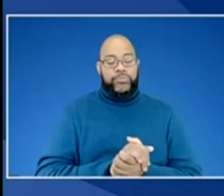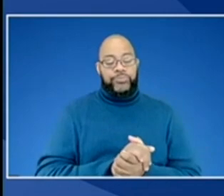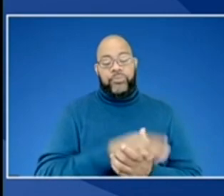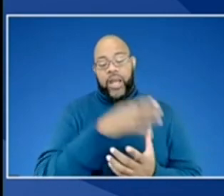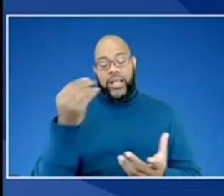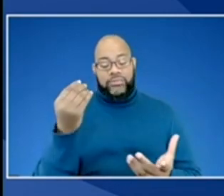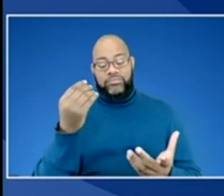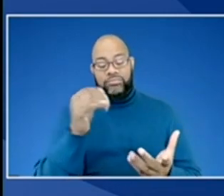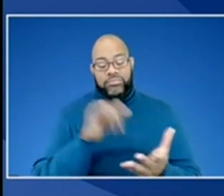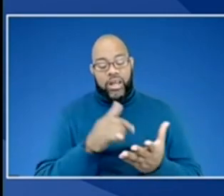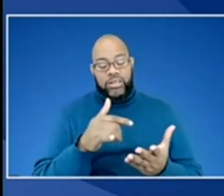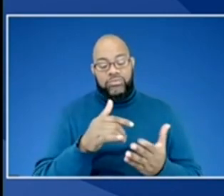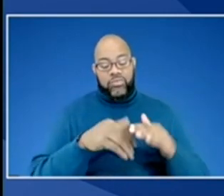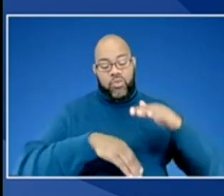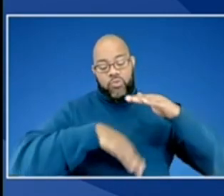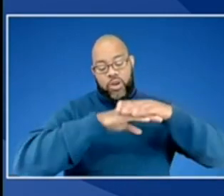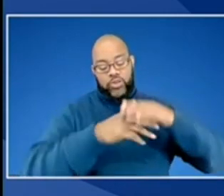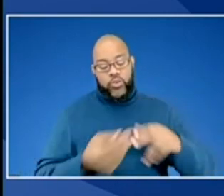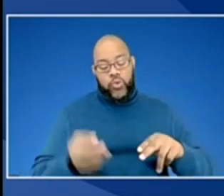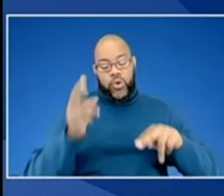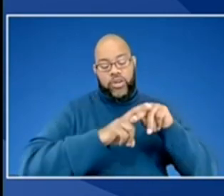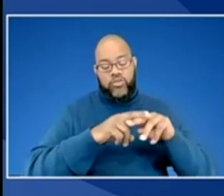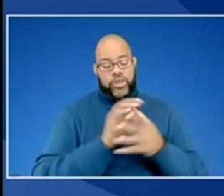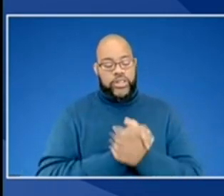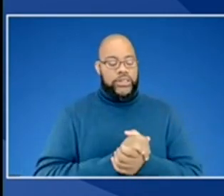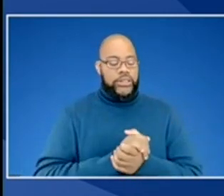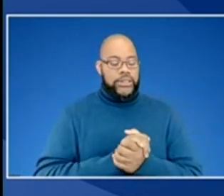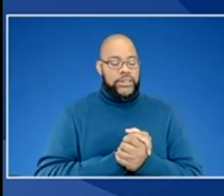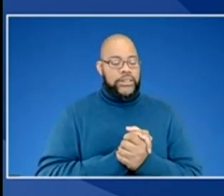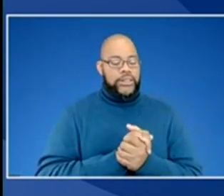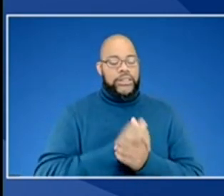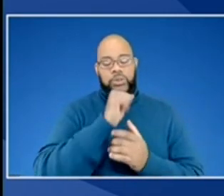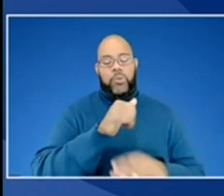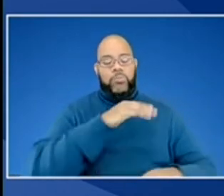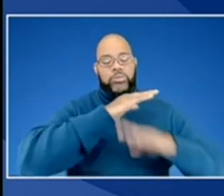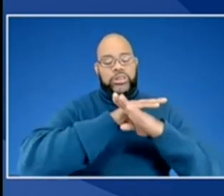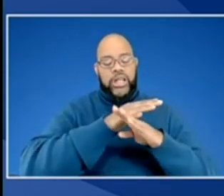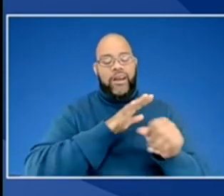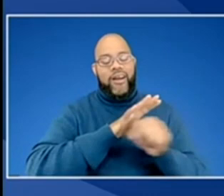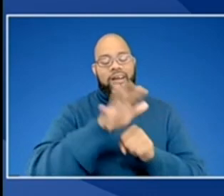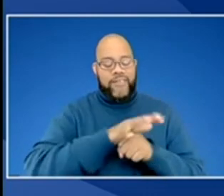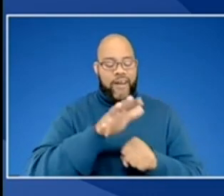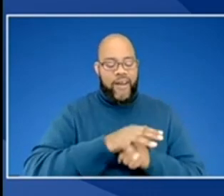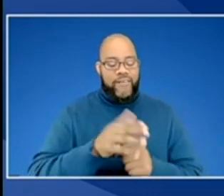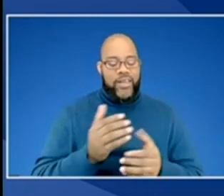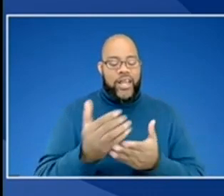you know, thresholds increasingly don't protect enough income for individuals to